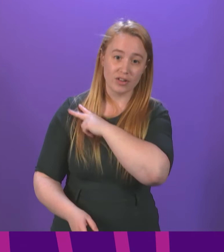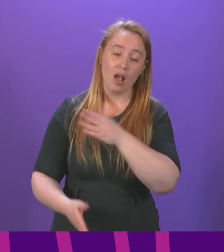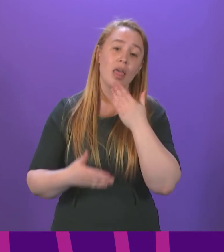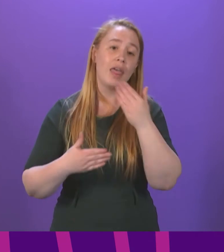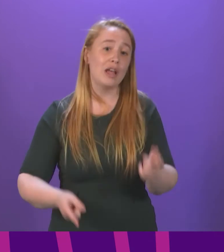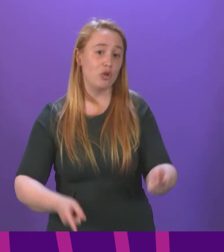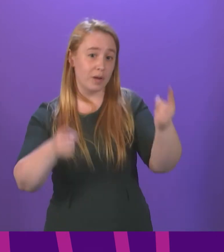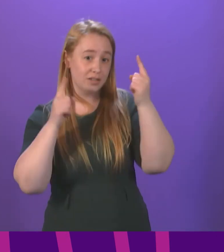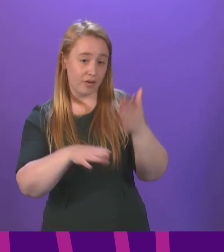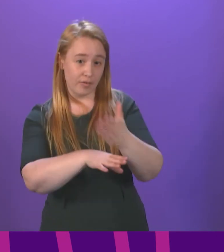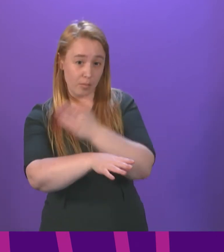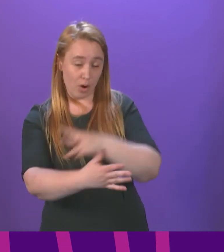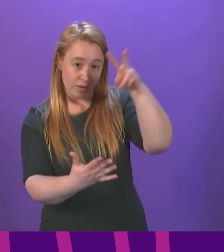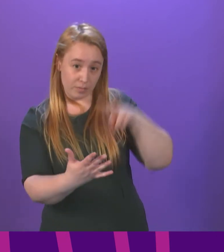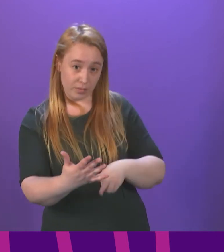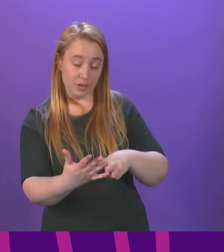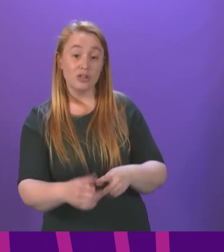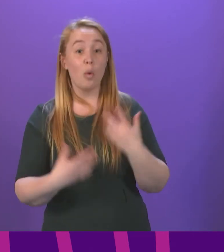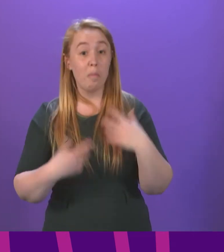of her statement. This week, we passed the one-year point from when the United Kingdom